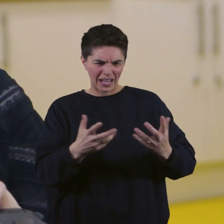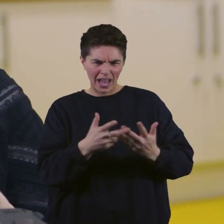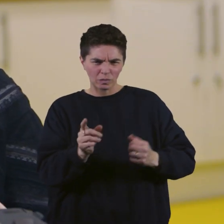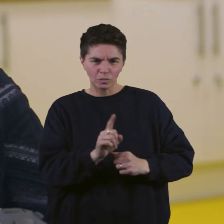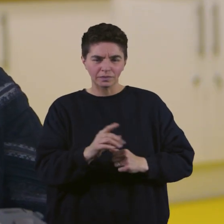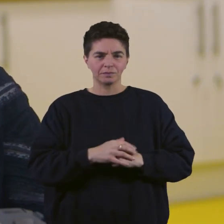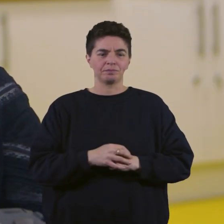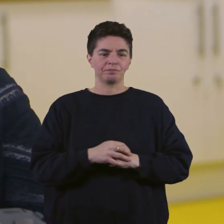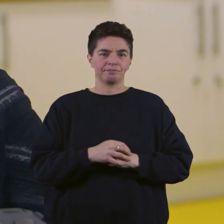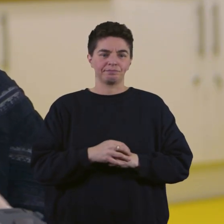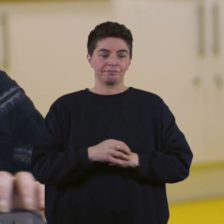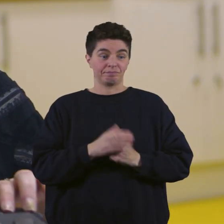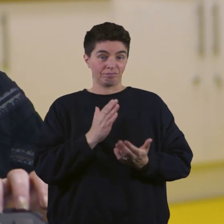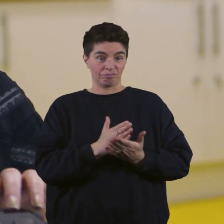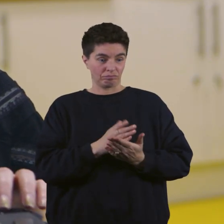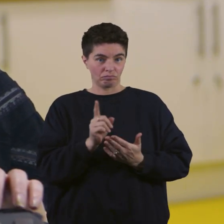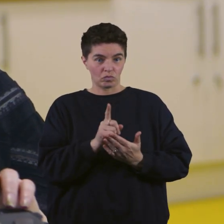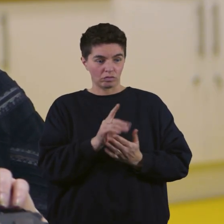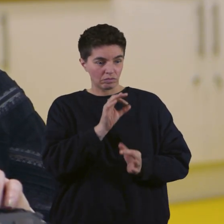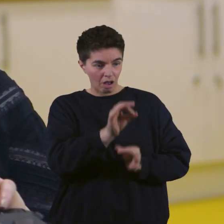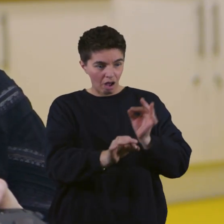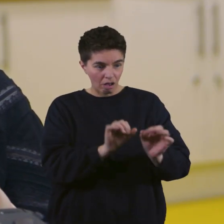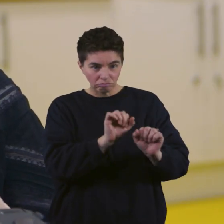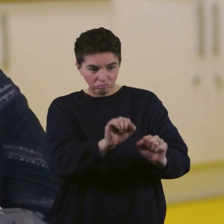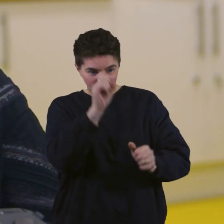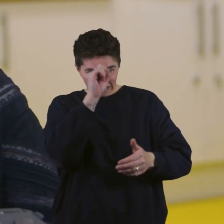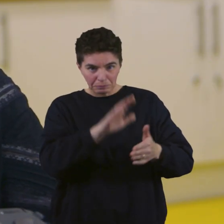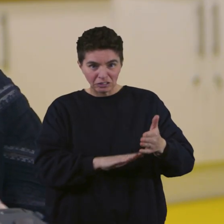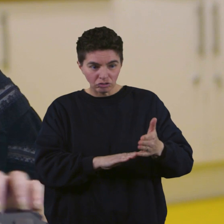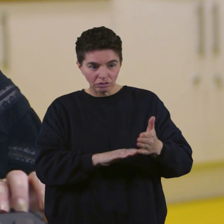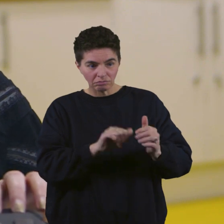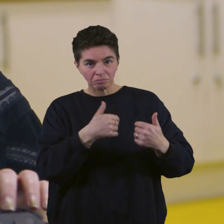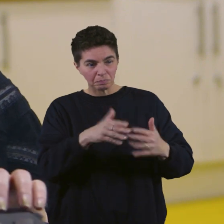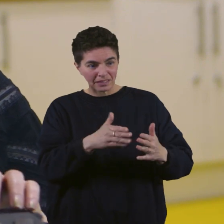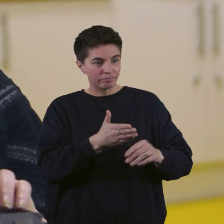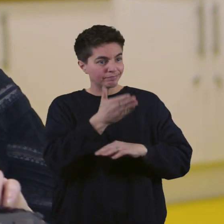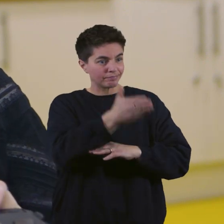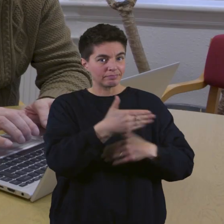One way is to ask people about their experience of healthcare.